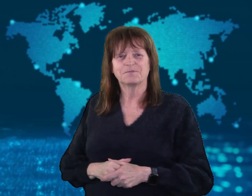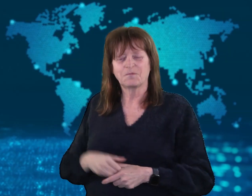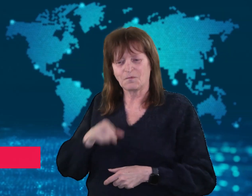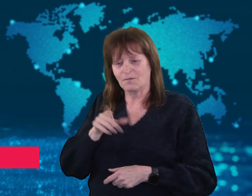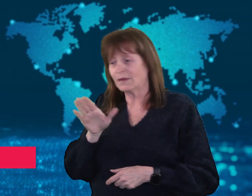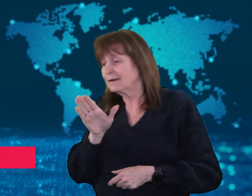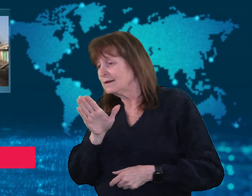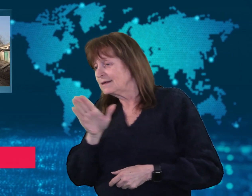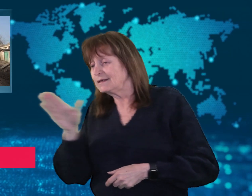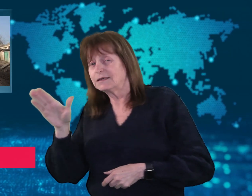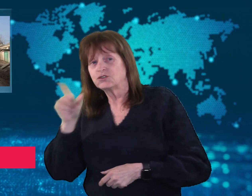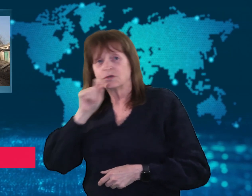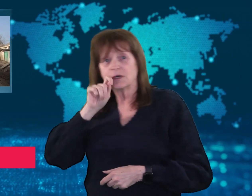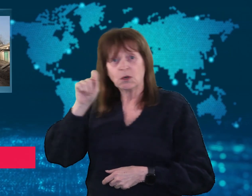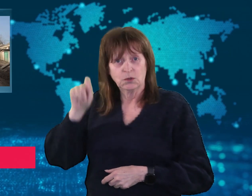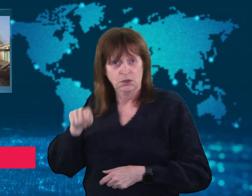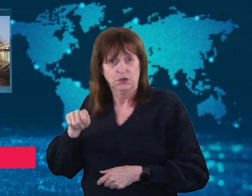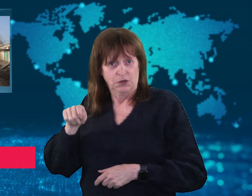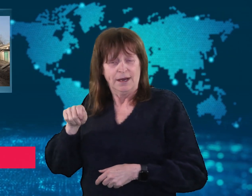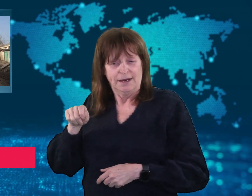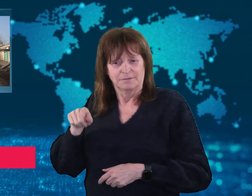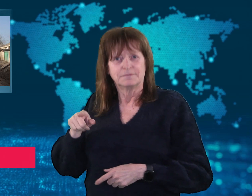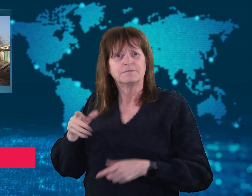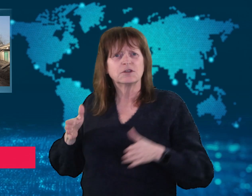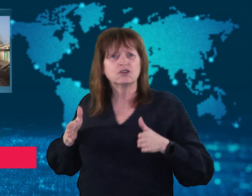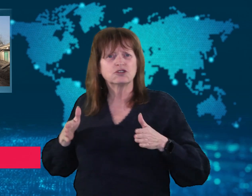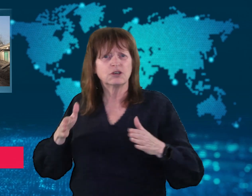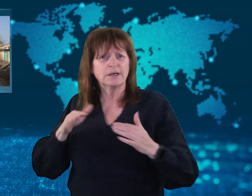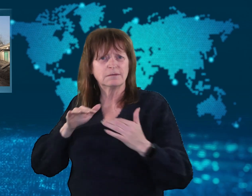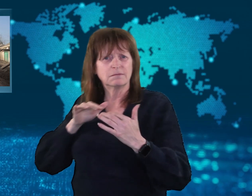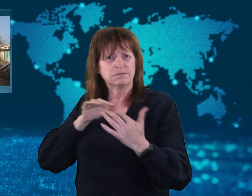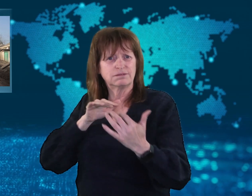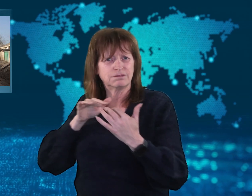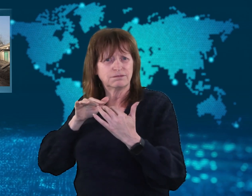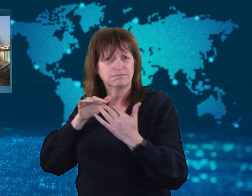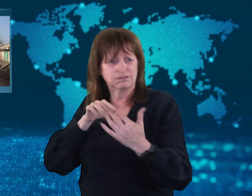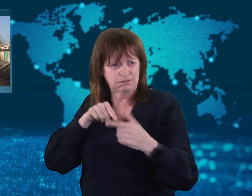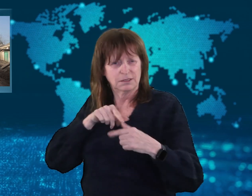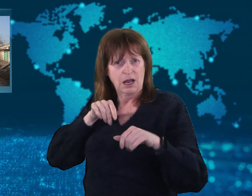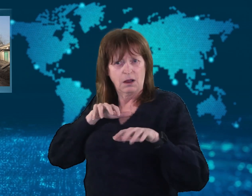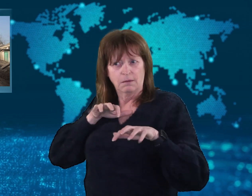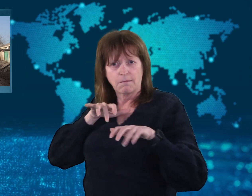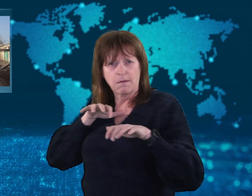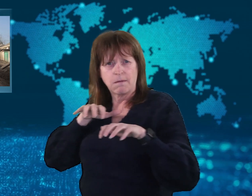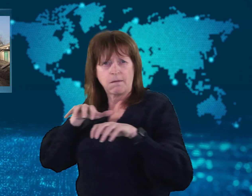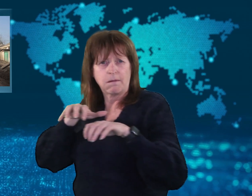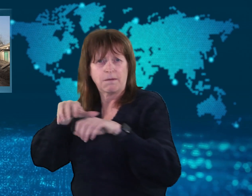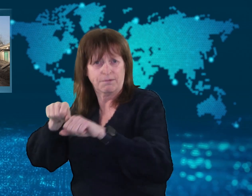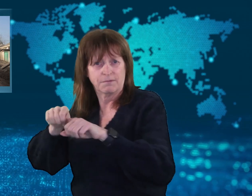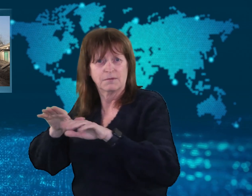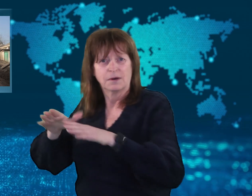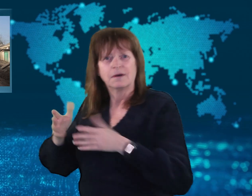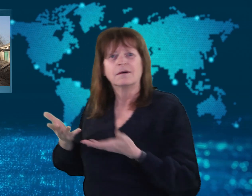[GEORGIA]: In Eastern Ukraine, street fighting